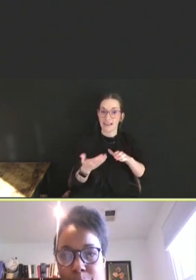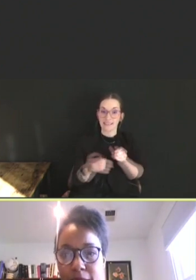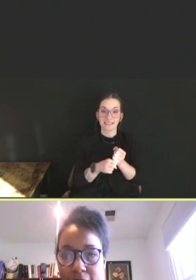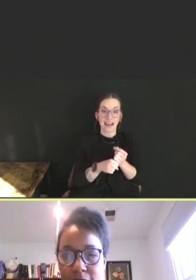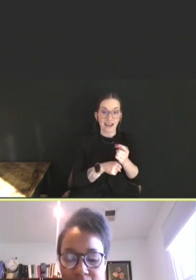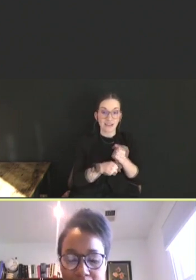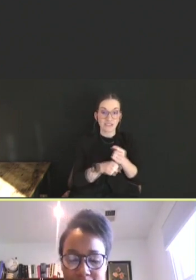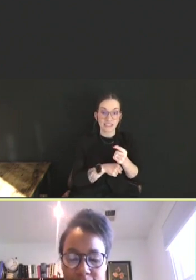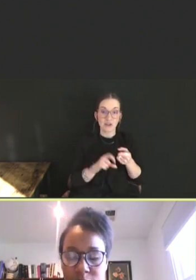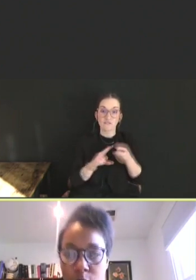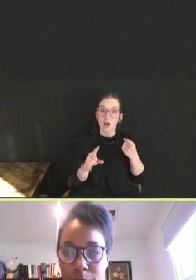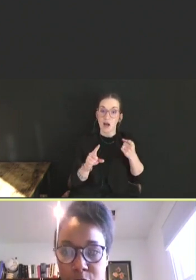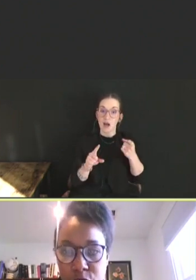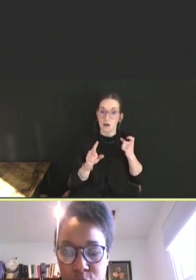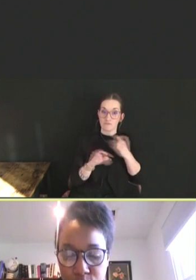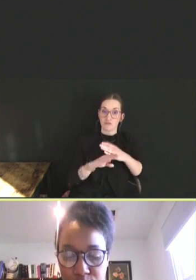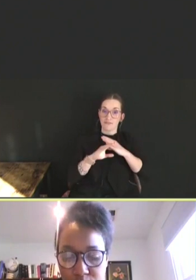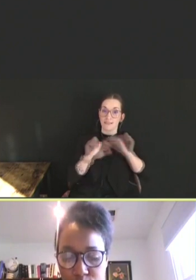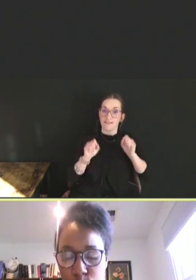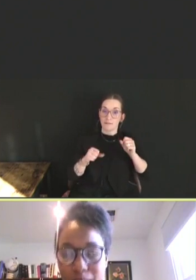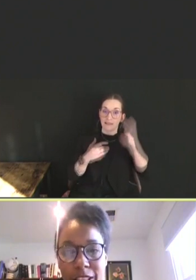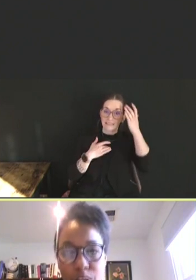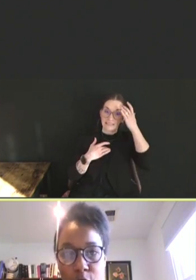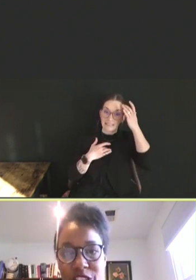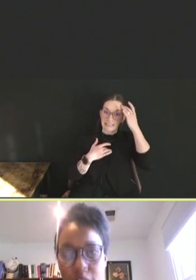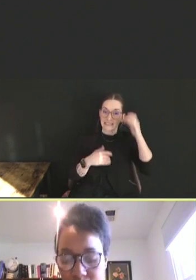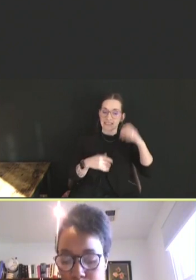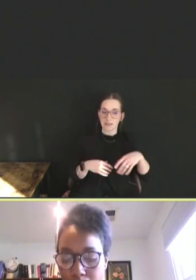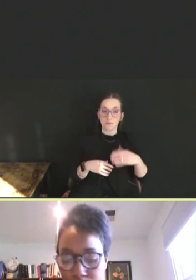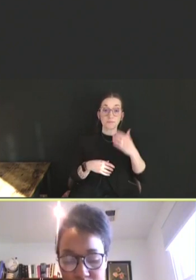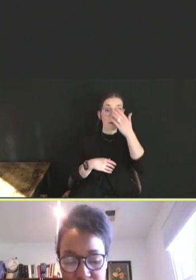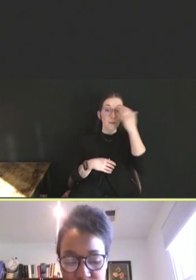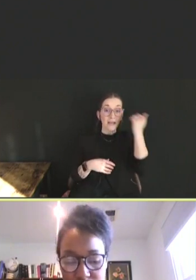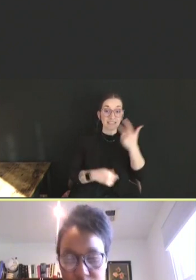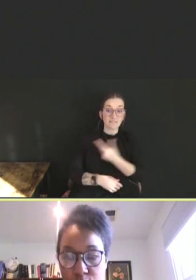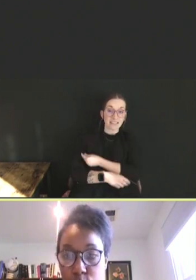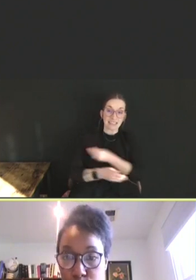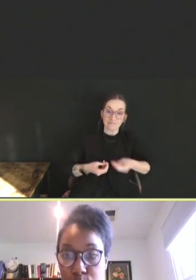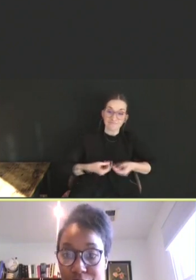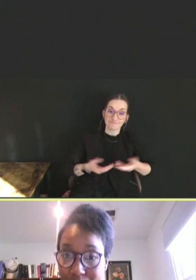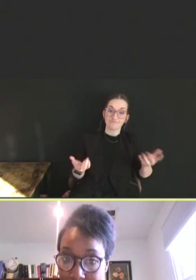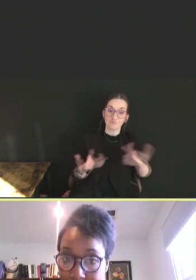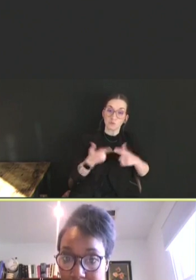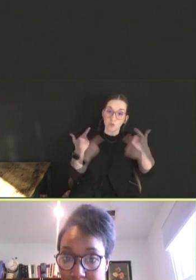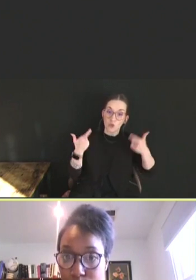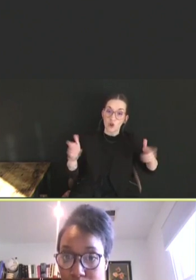And because vaccines are administered to a large healthy population to prevent rather